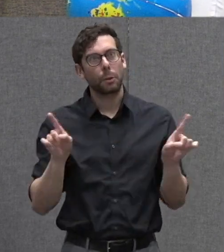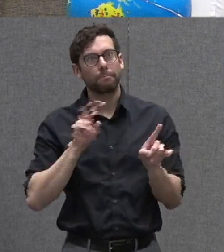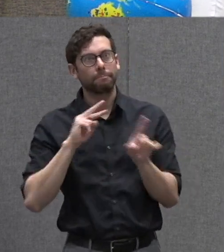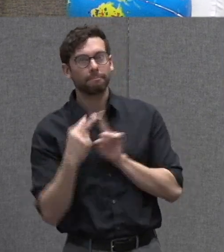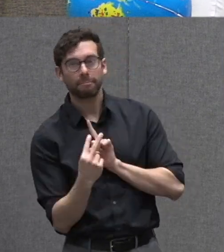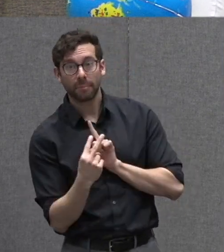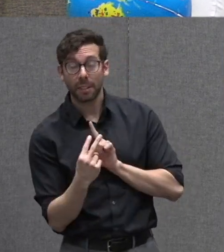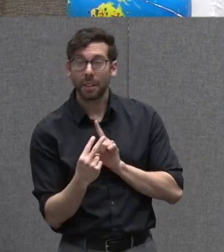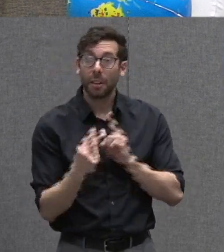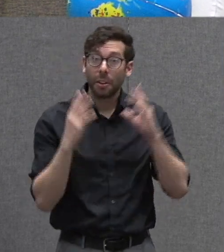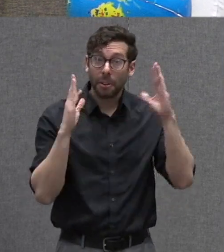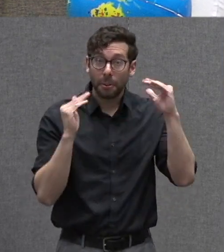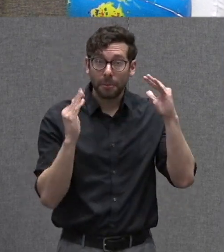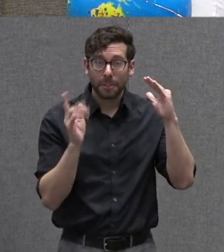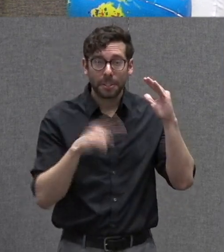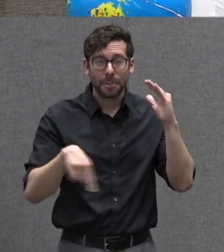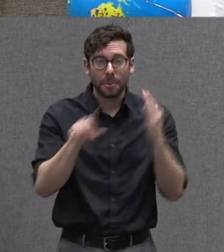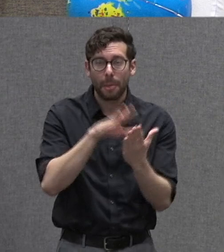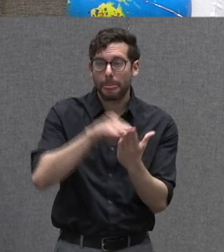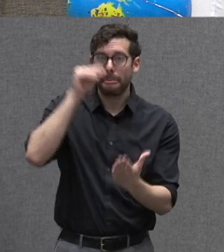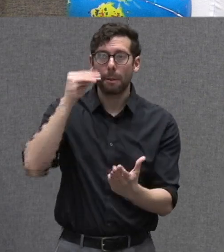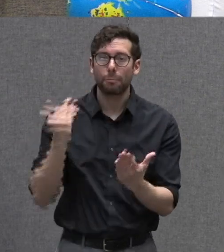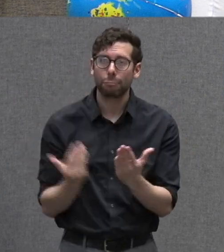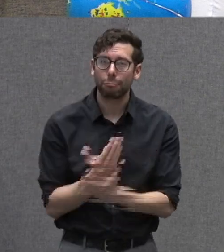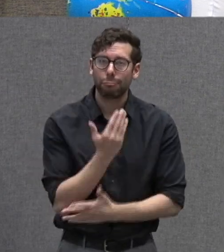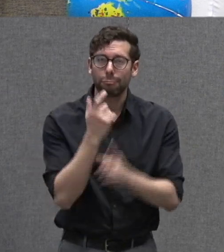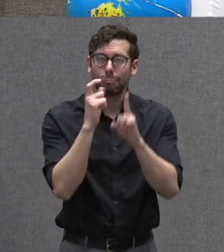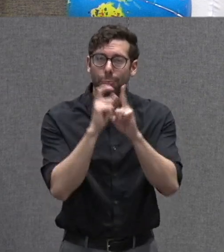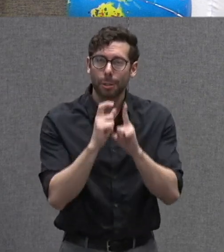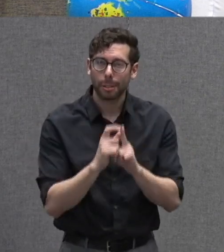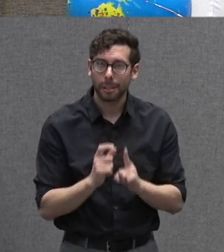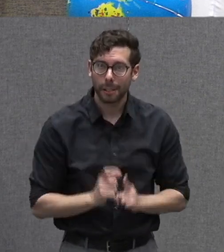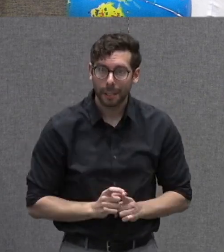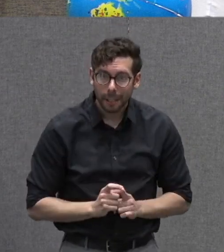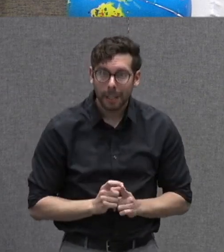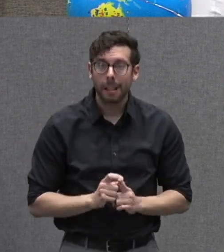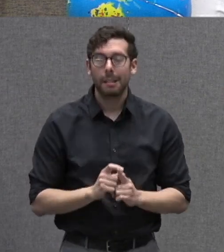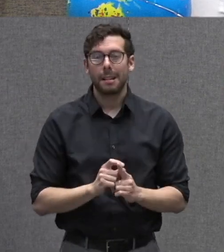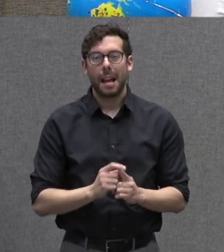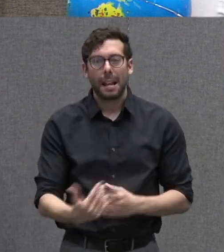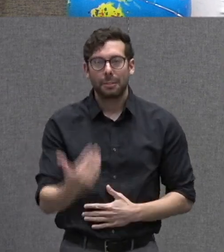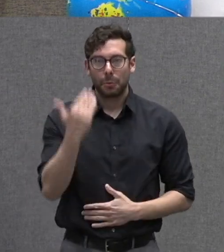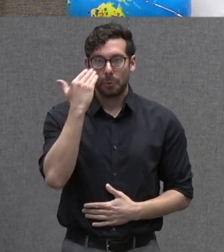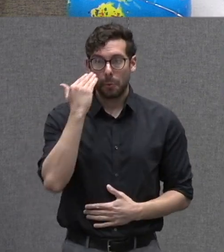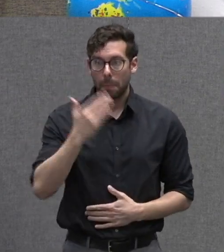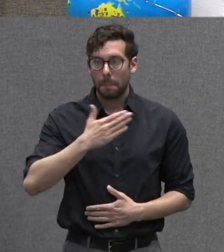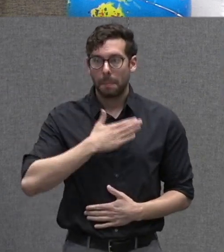and maybe taught you something about how I use words to describe things.